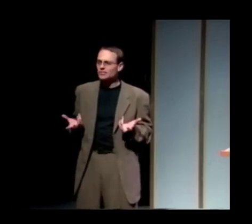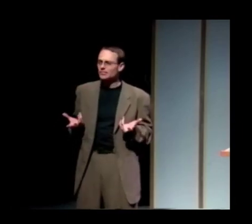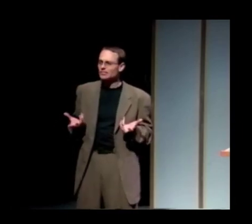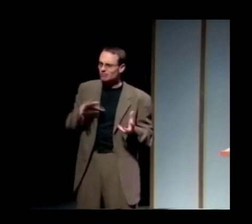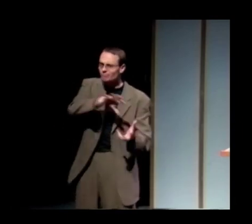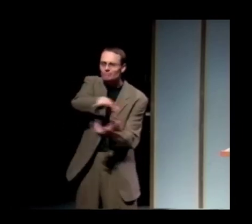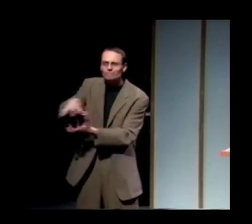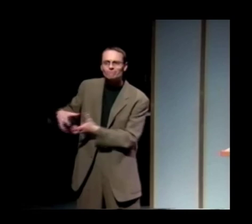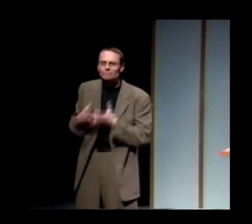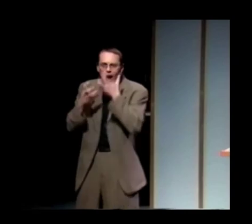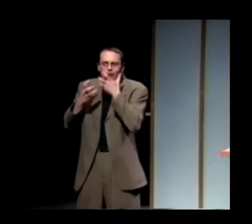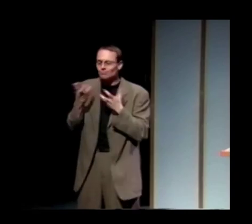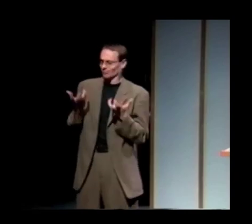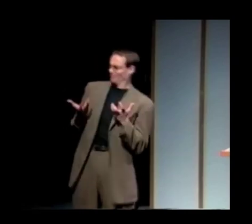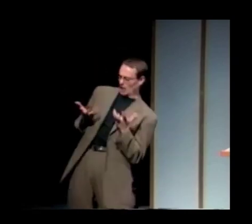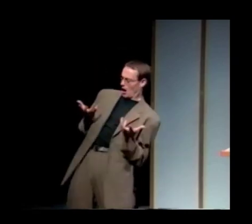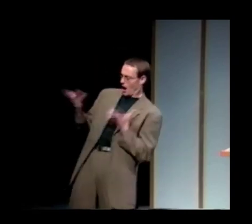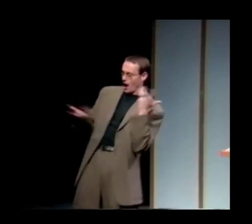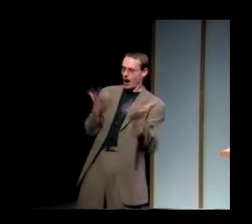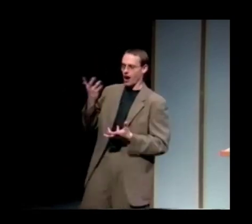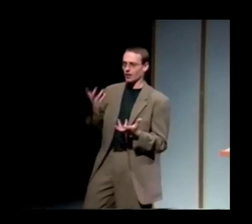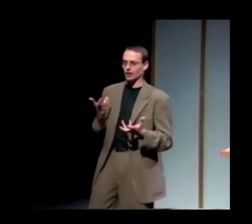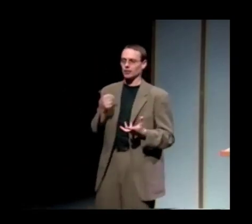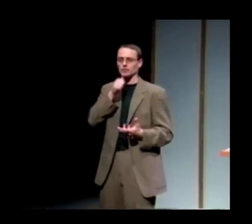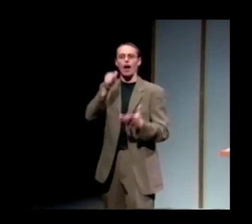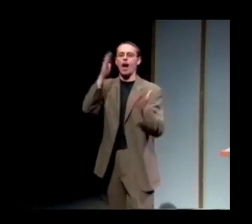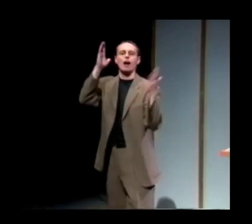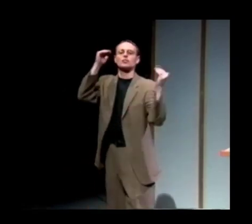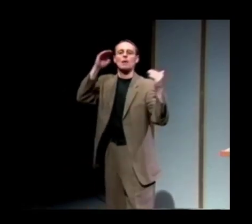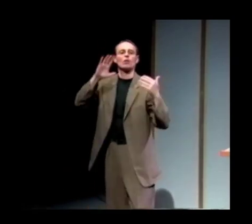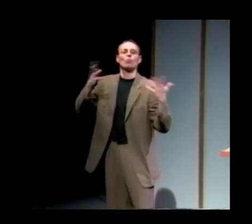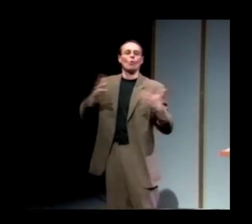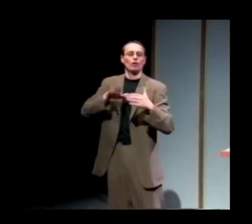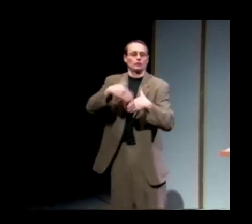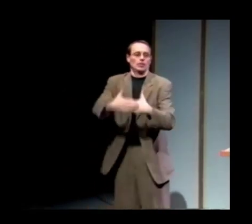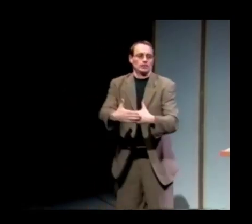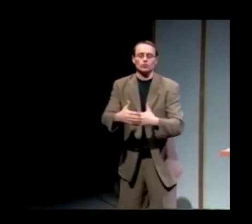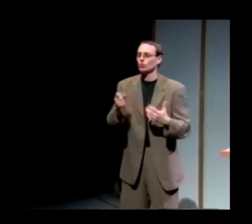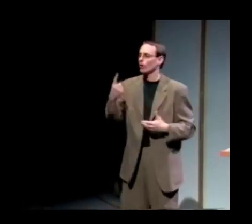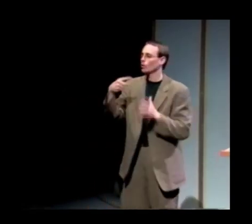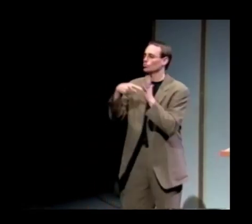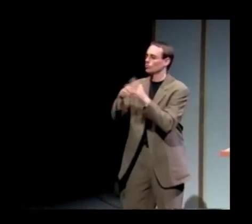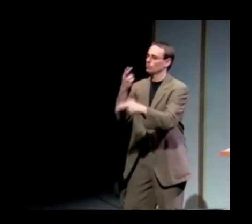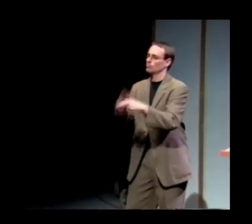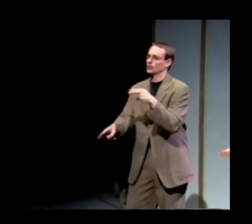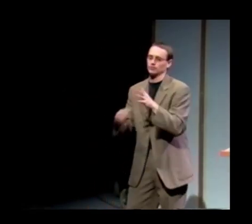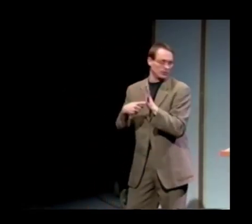AND BECOMES, LIKE, THIS OREO COOKIE. AT FIRST, YOU DON'T KNOW WHAT IT IS. THEN IT SPLITS IN HALF, SO IT HAS MOTION,